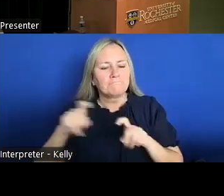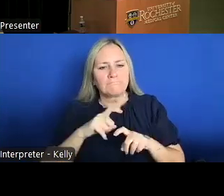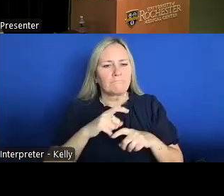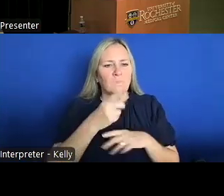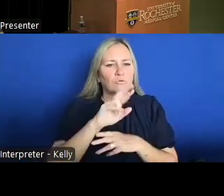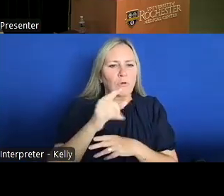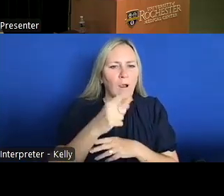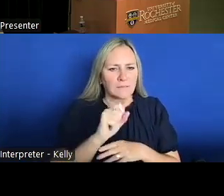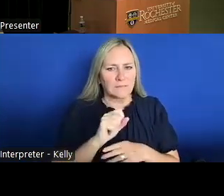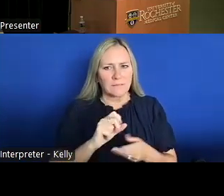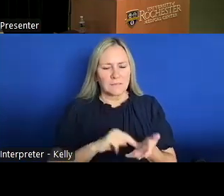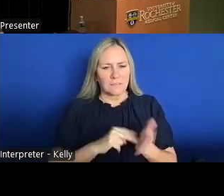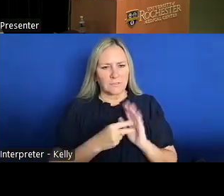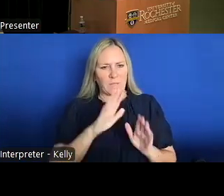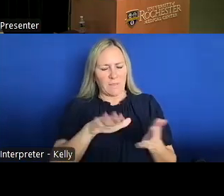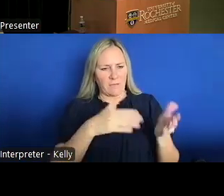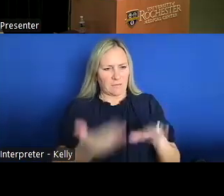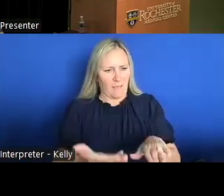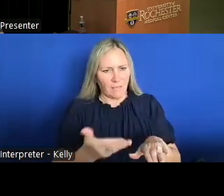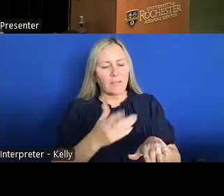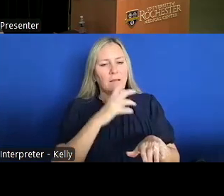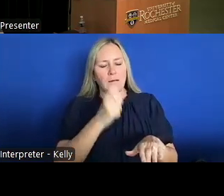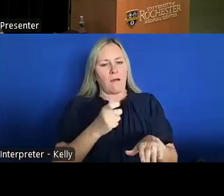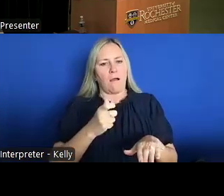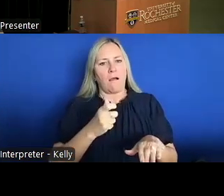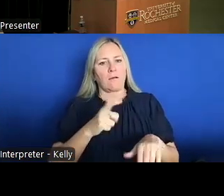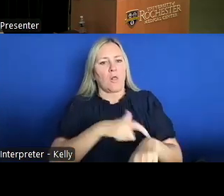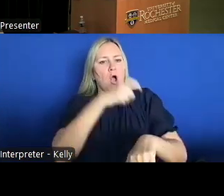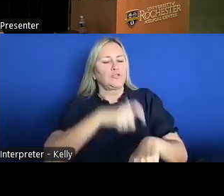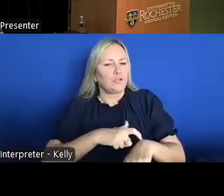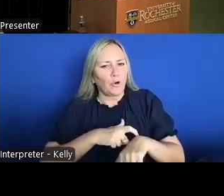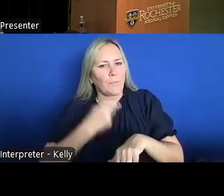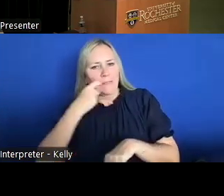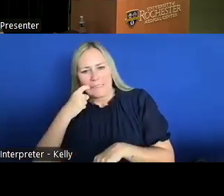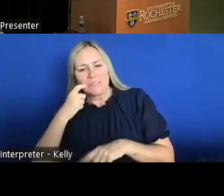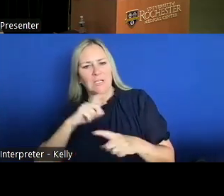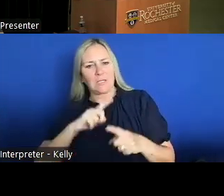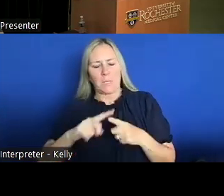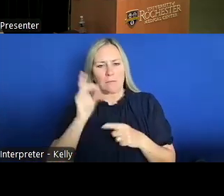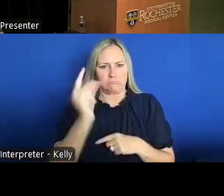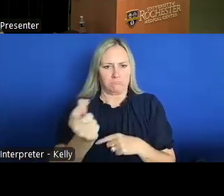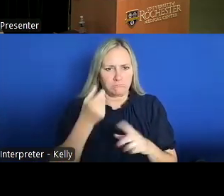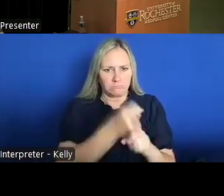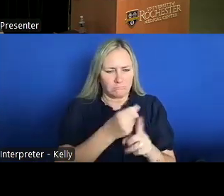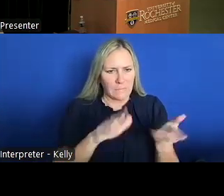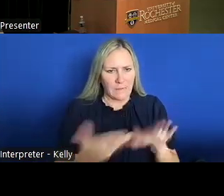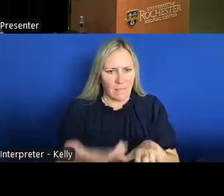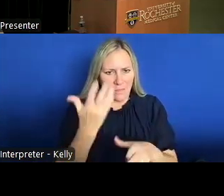is a long-term process there can be blame shame guilt what the recriminations what should I have